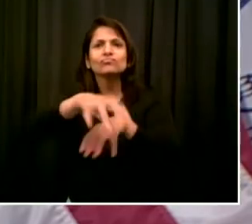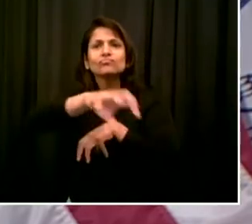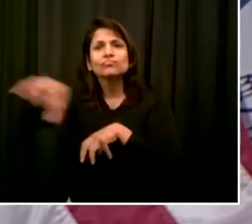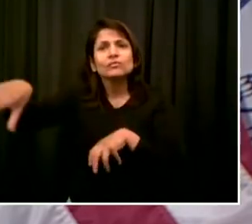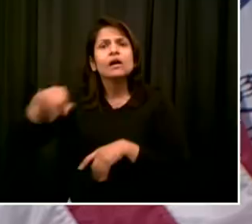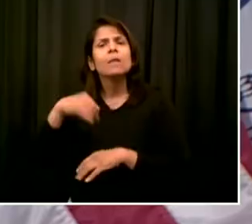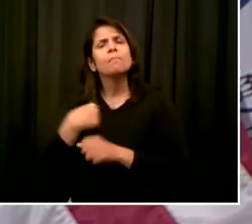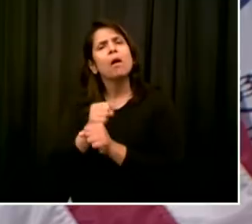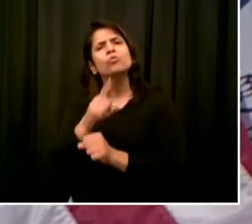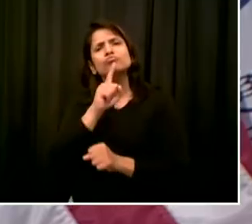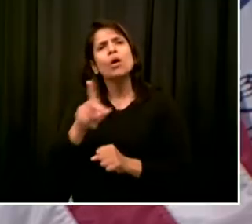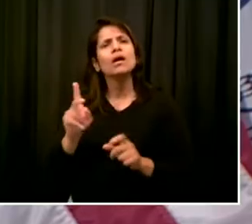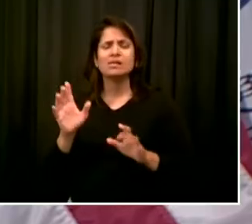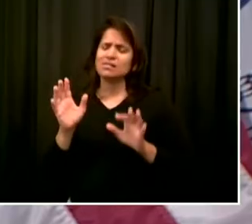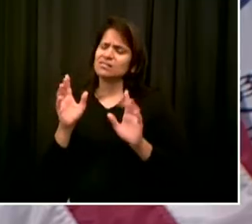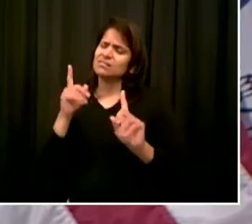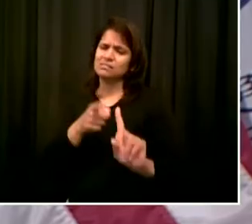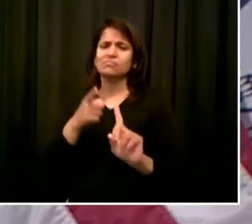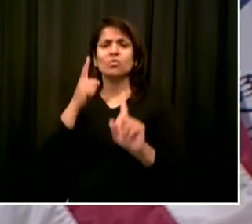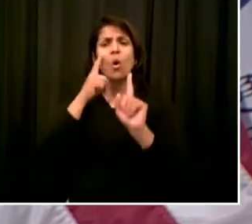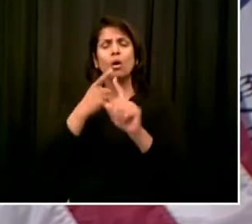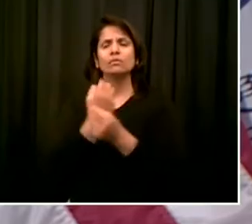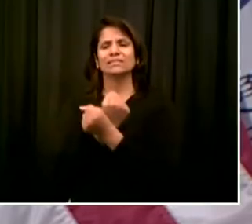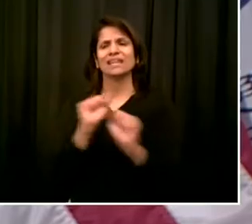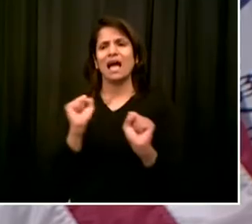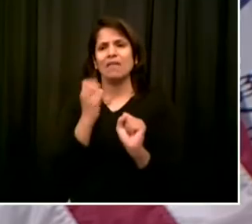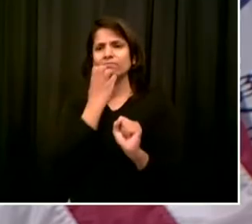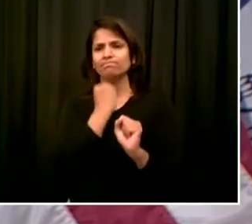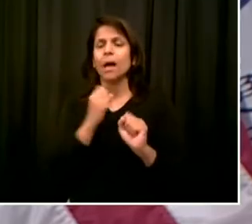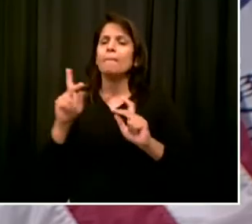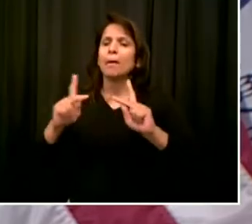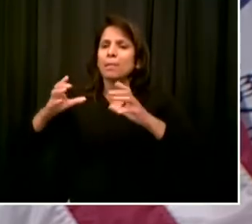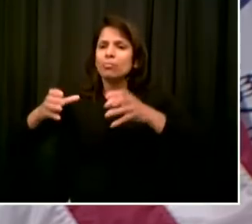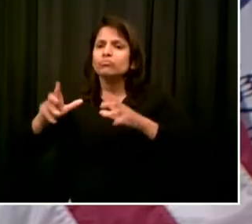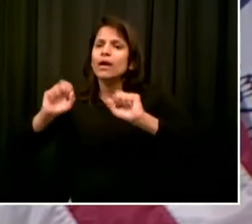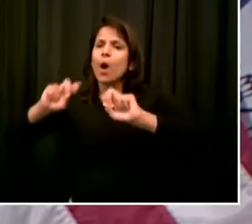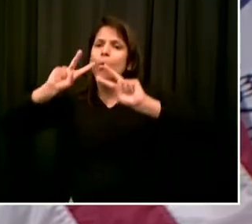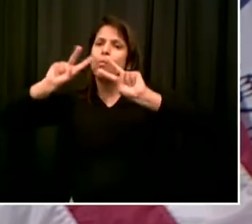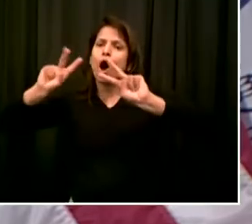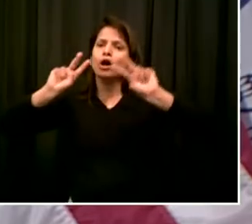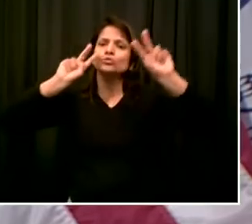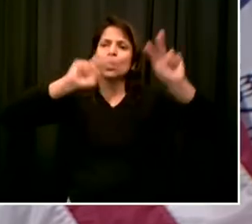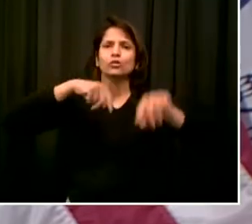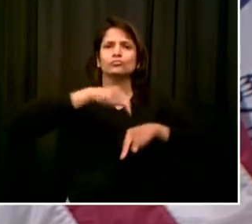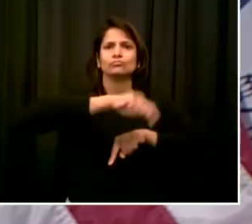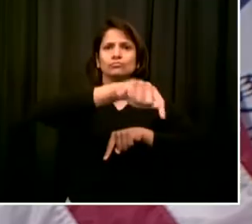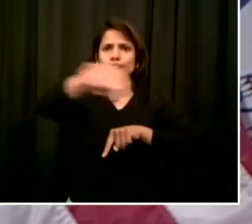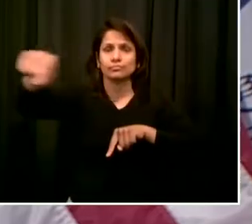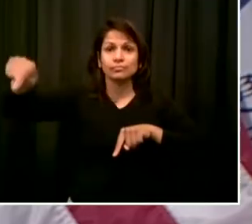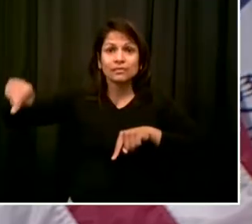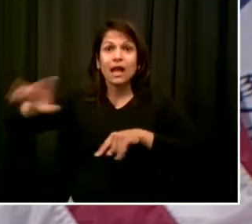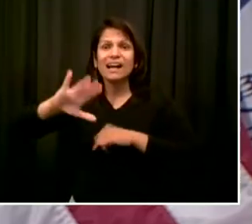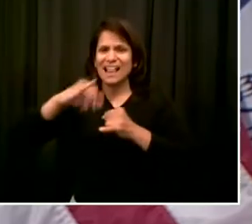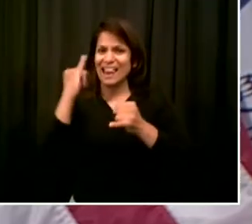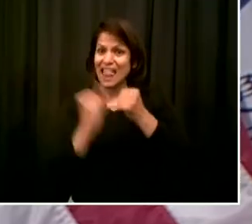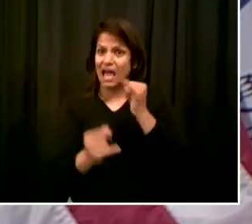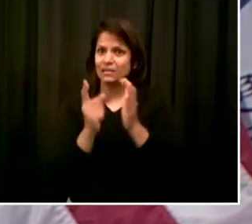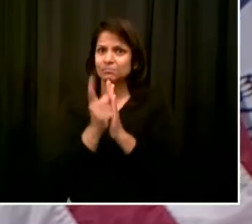PEOPLE WITH A LOT OF SENSE OF ECSURY ITAND SAFETY. LOOK, FOLKS WILL KNOW ABOUT A